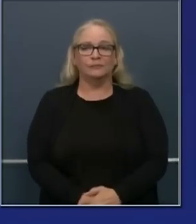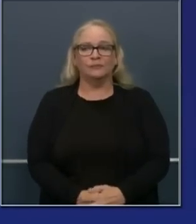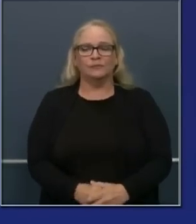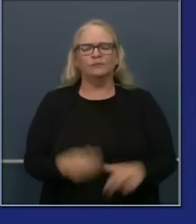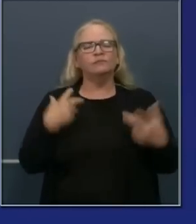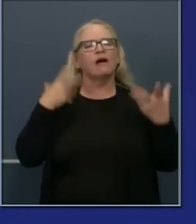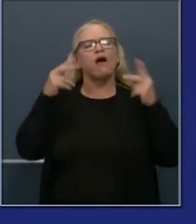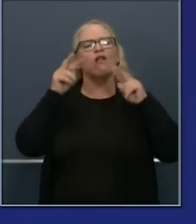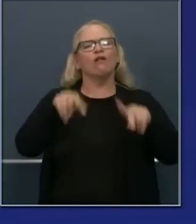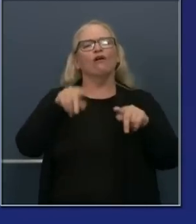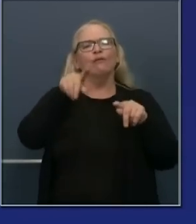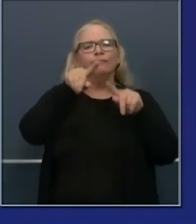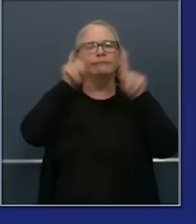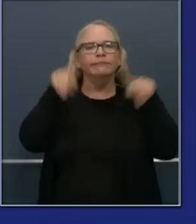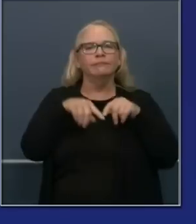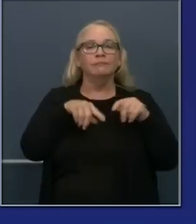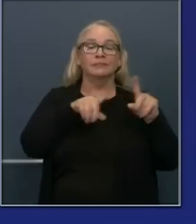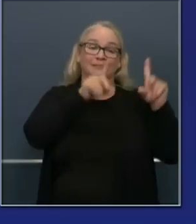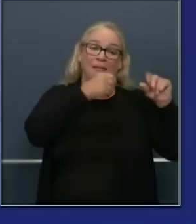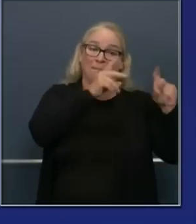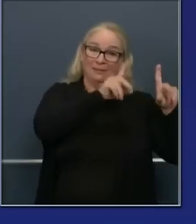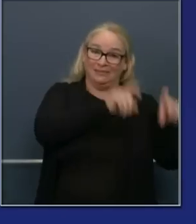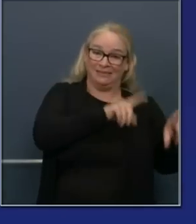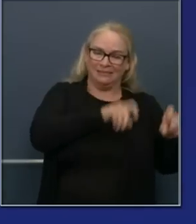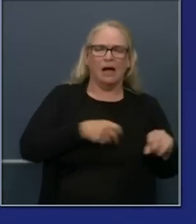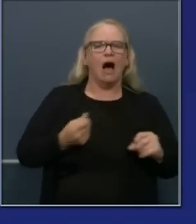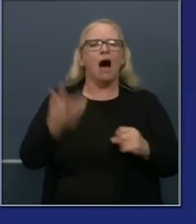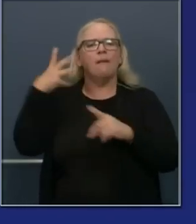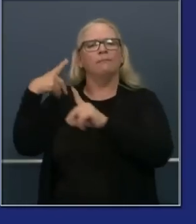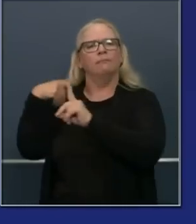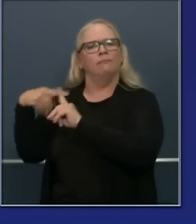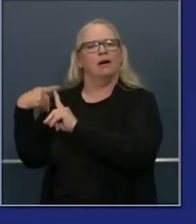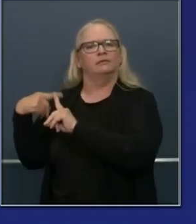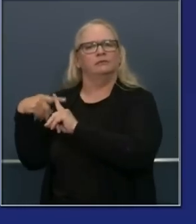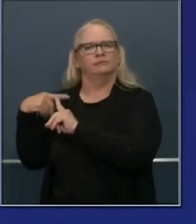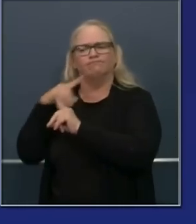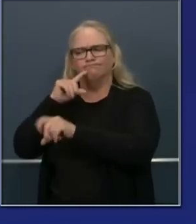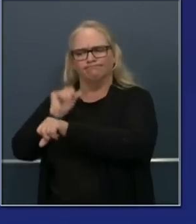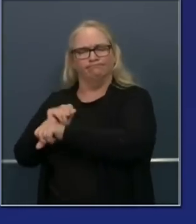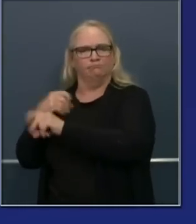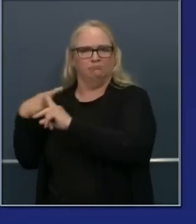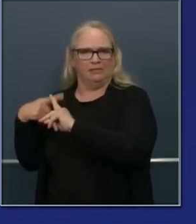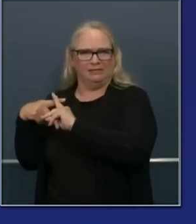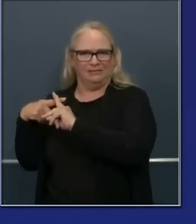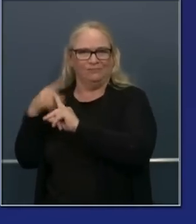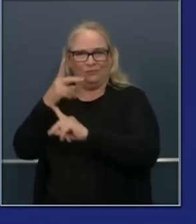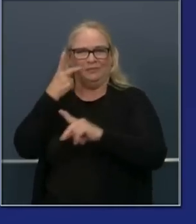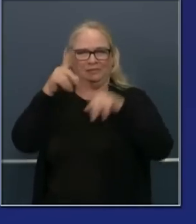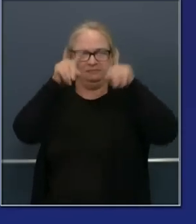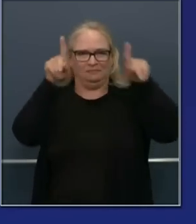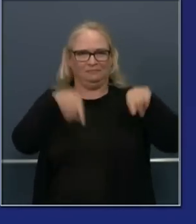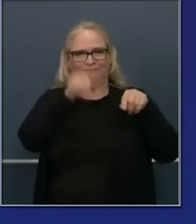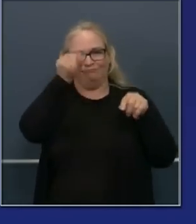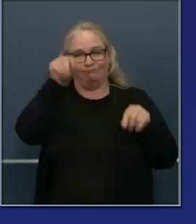JULY 19, 6,846 POSITIVE CASES. SEVEN DAY AVERAGE AND 8911. WE'VE TAKEN A CLOSER LOOK AT POSITIVITY RATES AND NUMBER OF